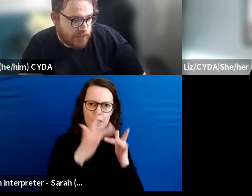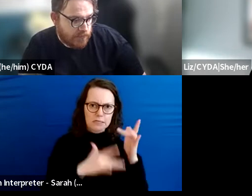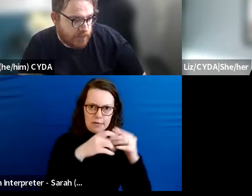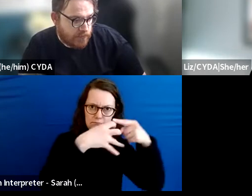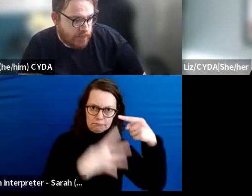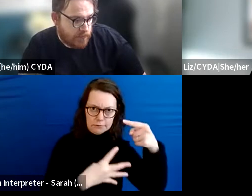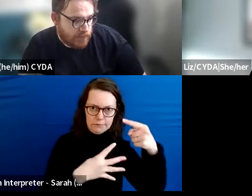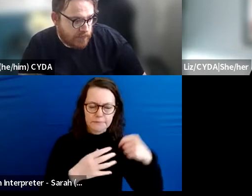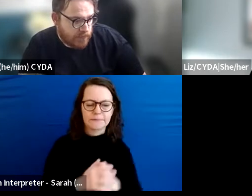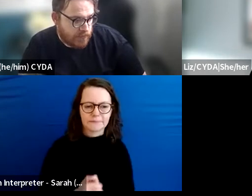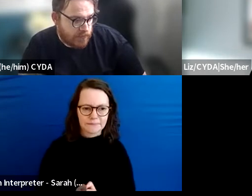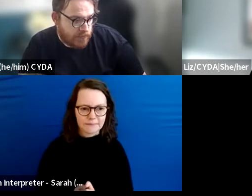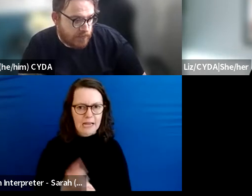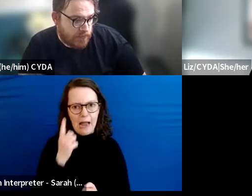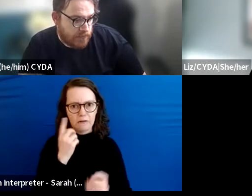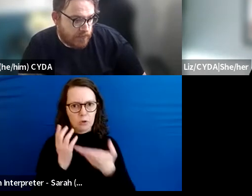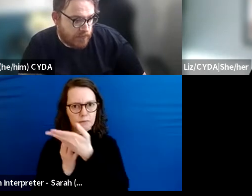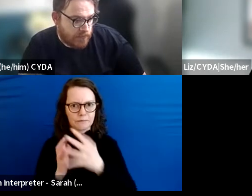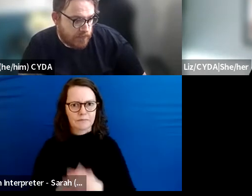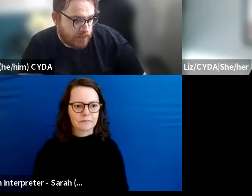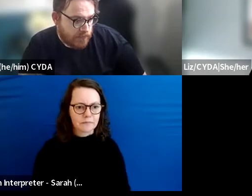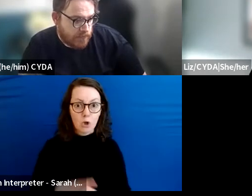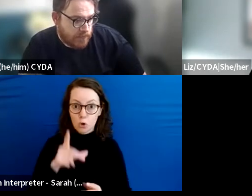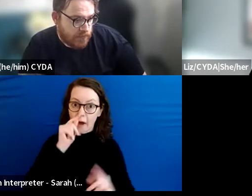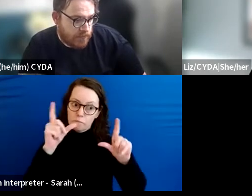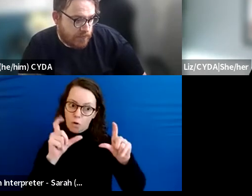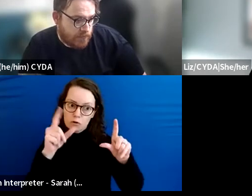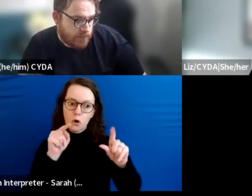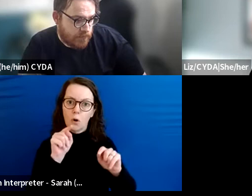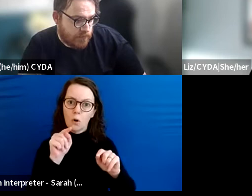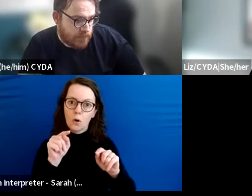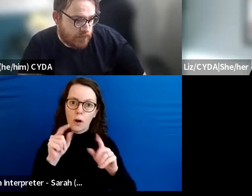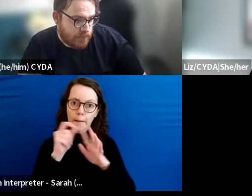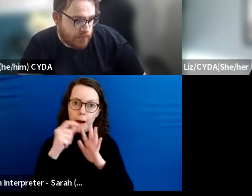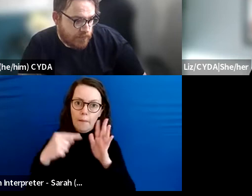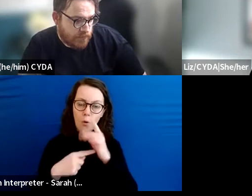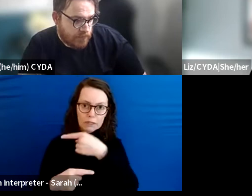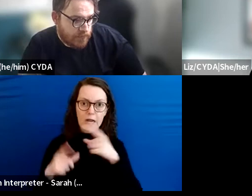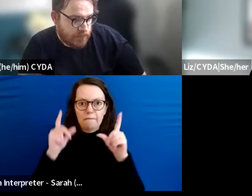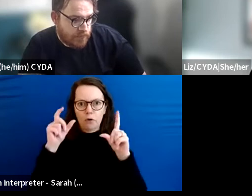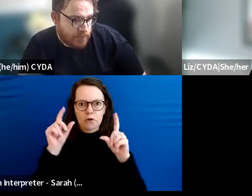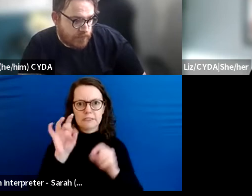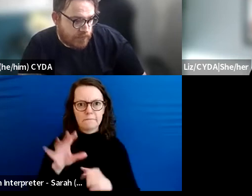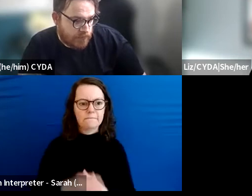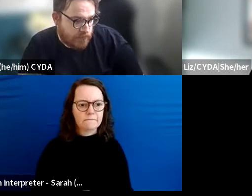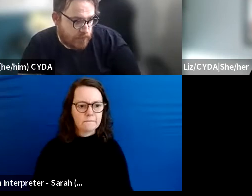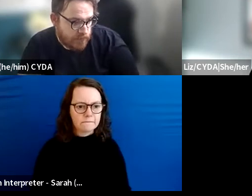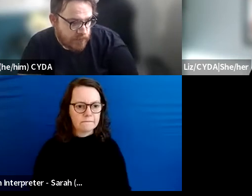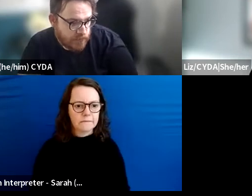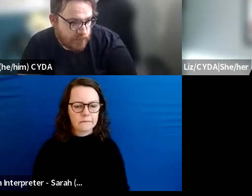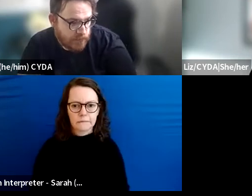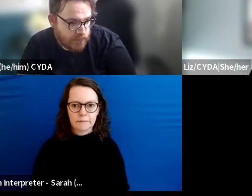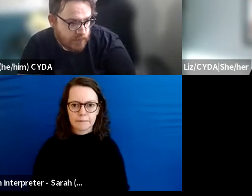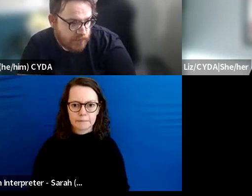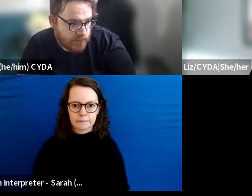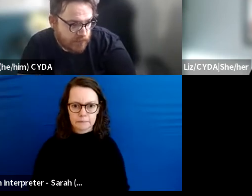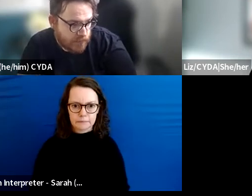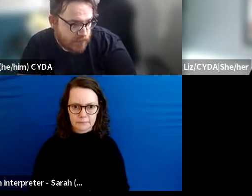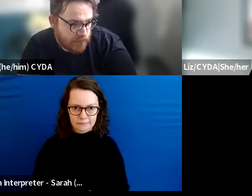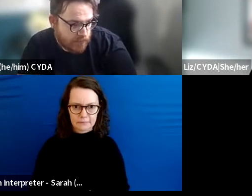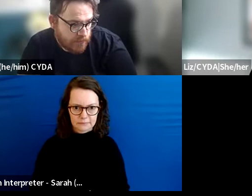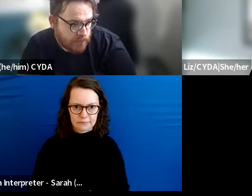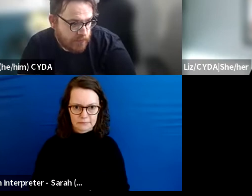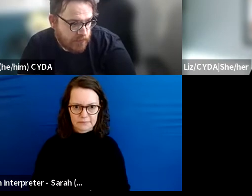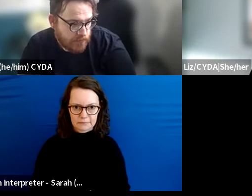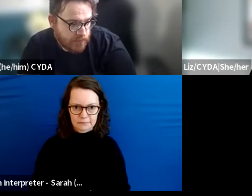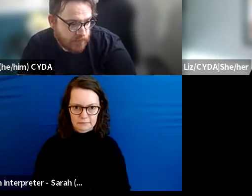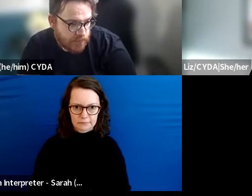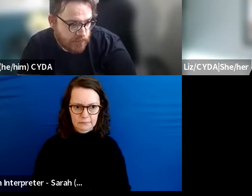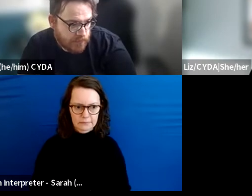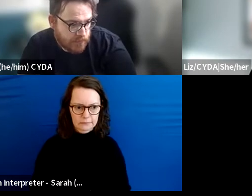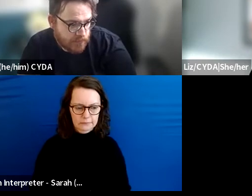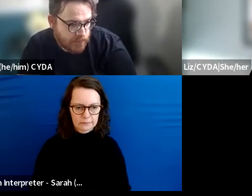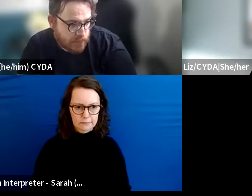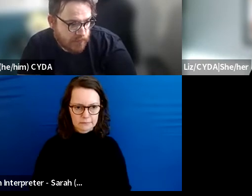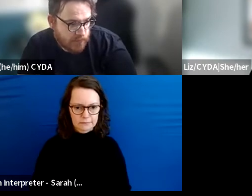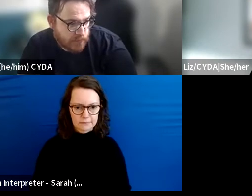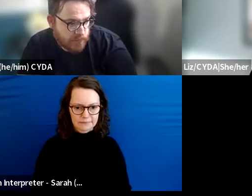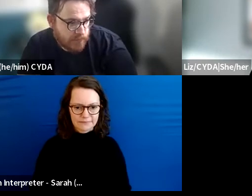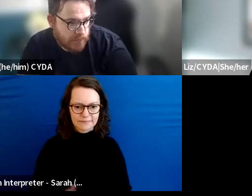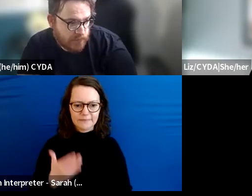and you can also have a look on the screen, you might want to take a photo of this. Before we proceed. Thank you to those who put their land in the chat.